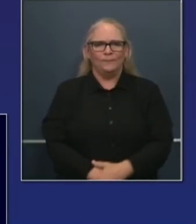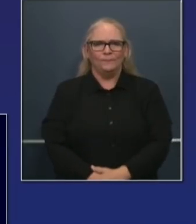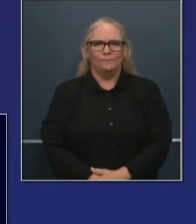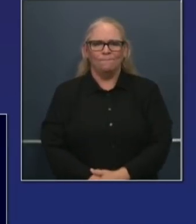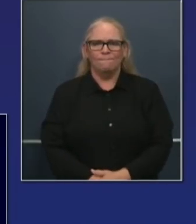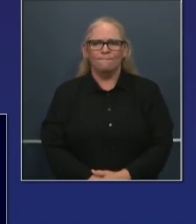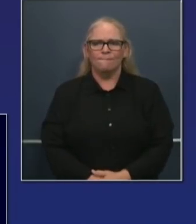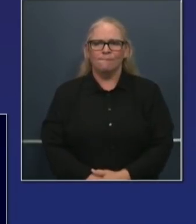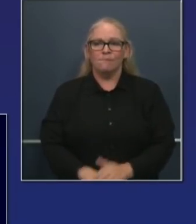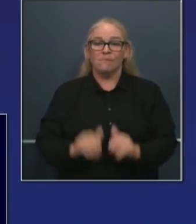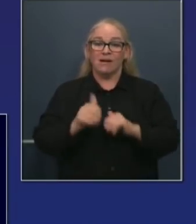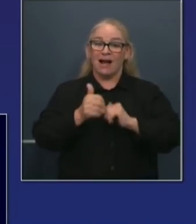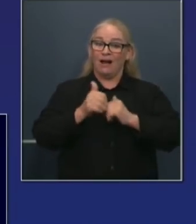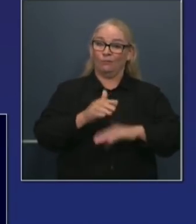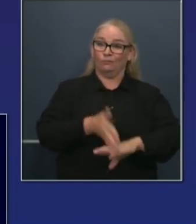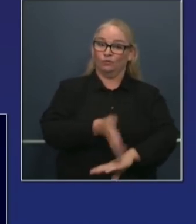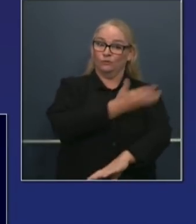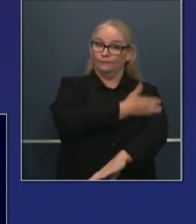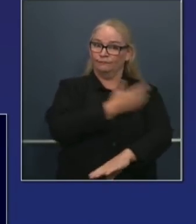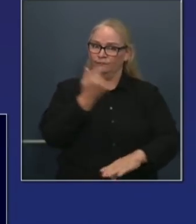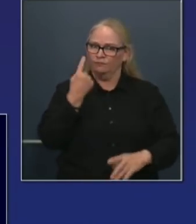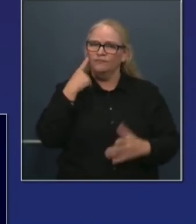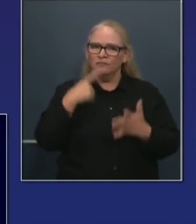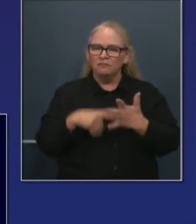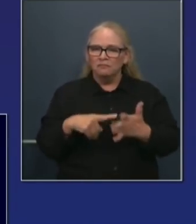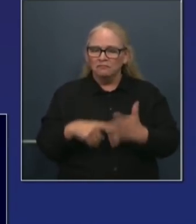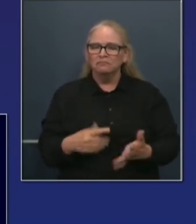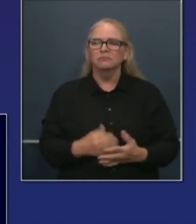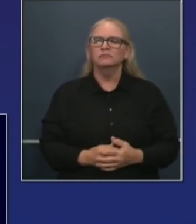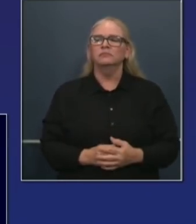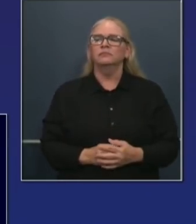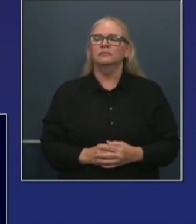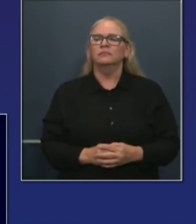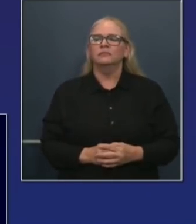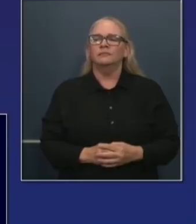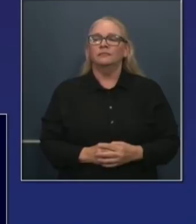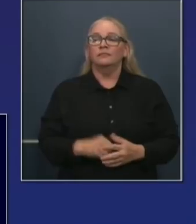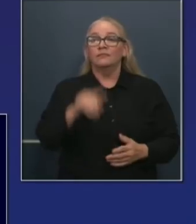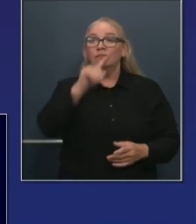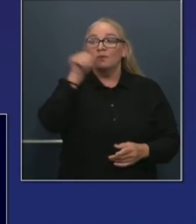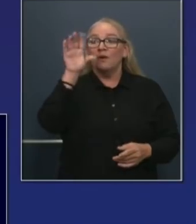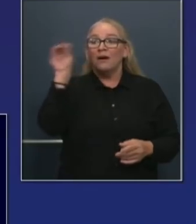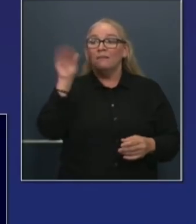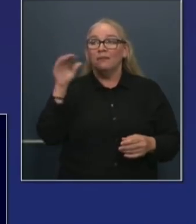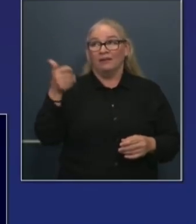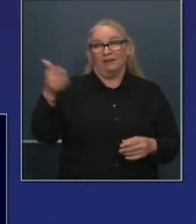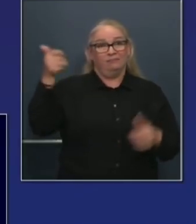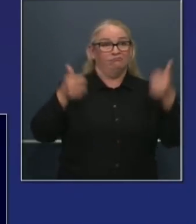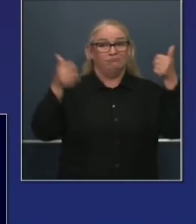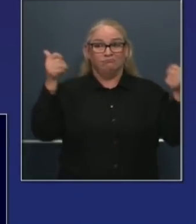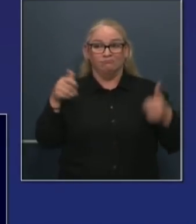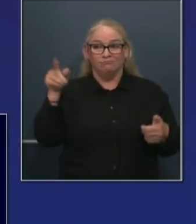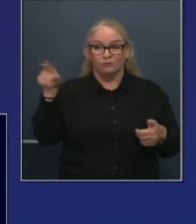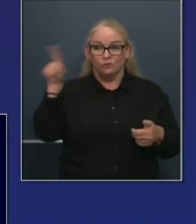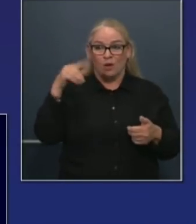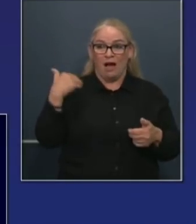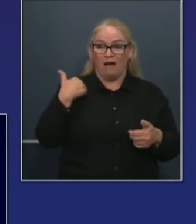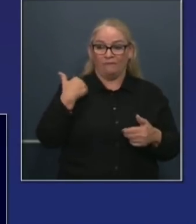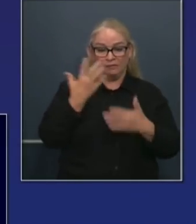EXPECTATION AND COOPERATION AND TO THE EXTENT OF ACCOUNTABILITY AS WELL. ONE WAY WE CAN PROVE ACCOUNTABILITY IS FOCUSING ON